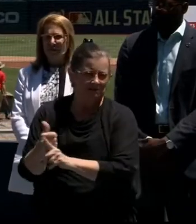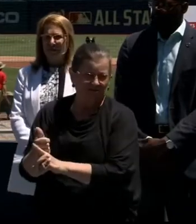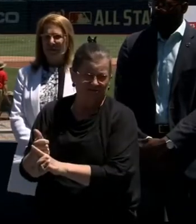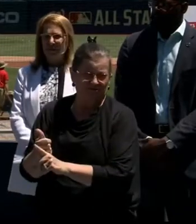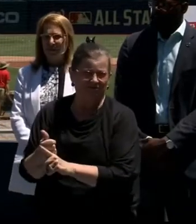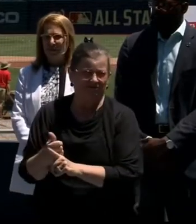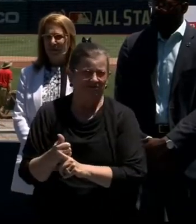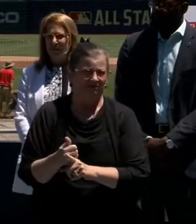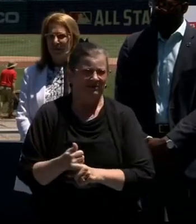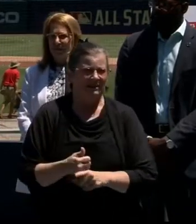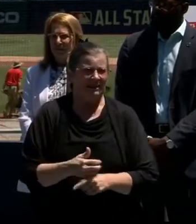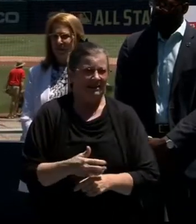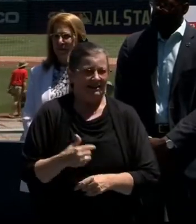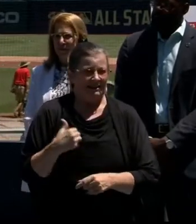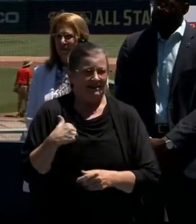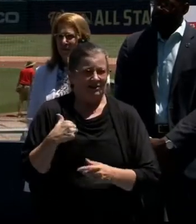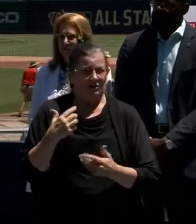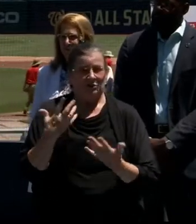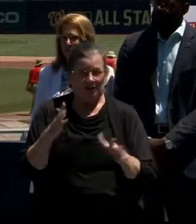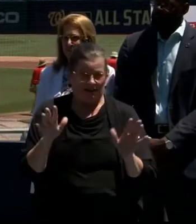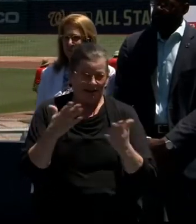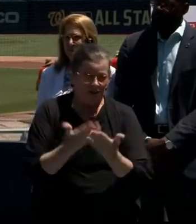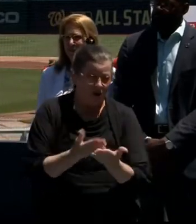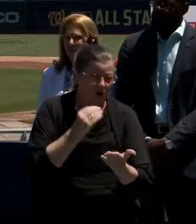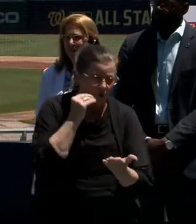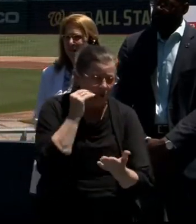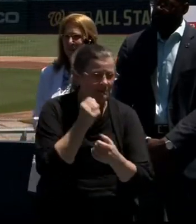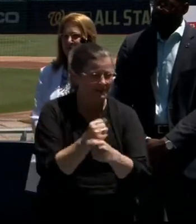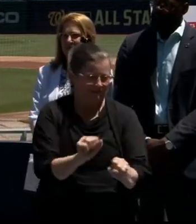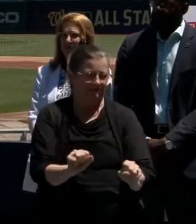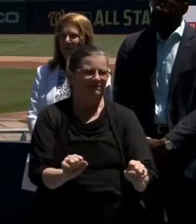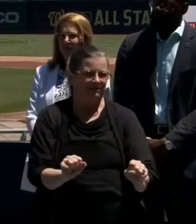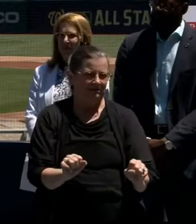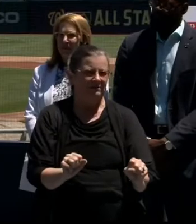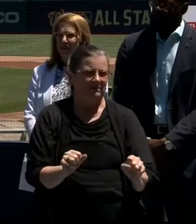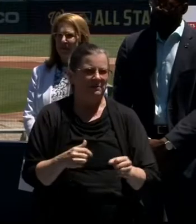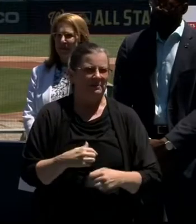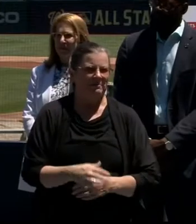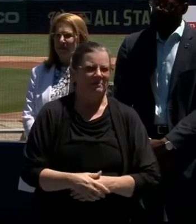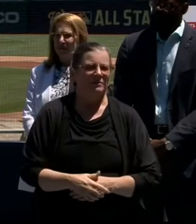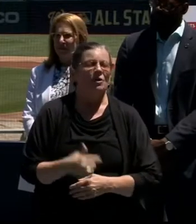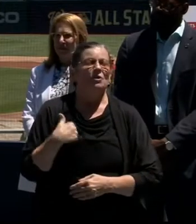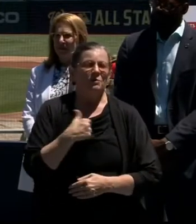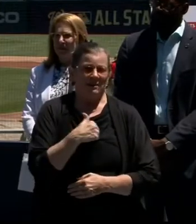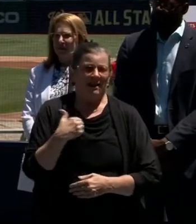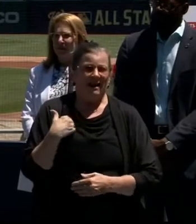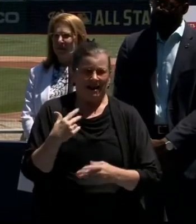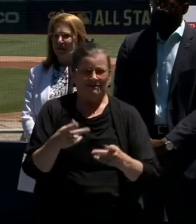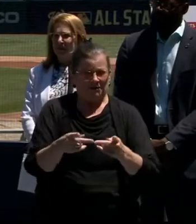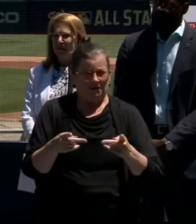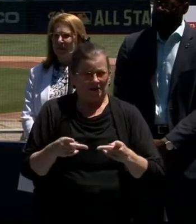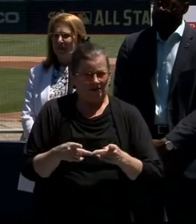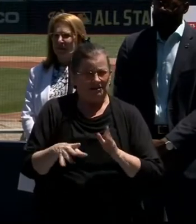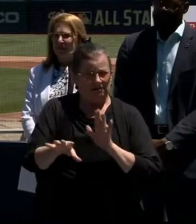WE HAVE SET UP A PLACE FOR YOU TO FIND ANY AND ALL INFORMATION RELATED TO THE CITY'S PREPARATIONS.